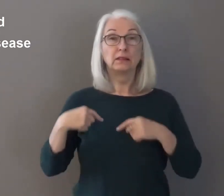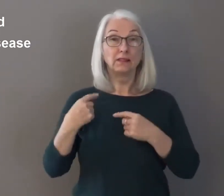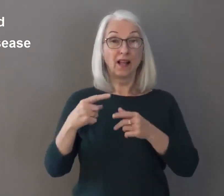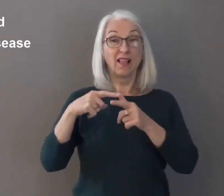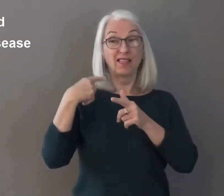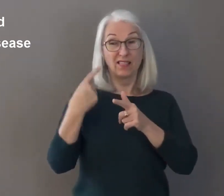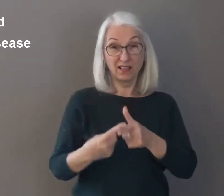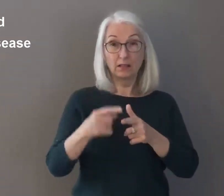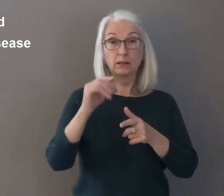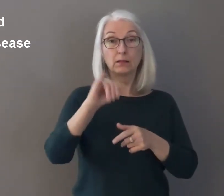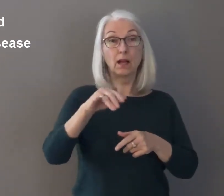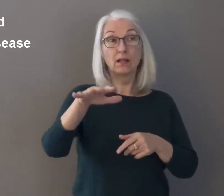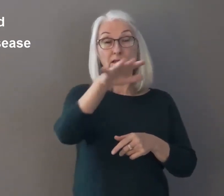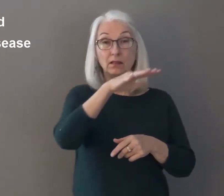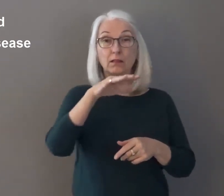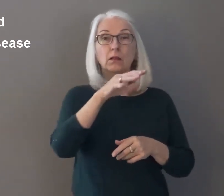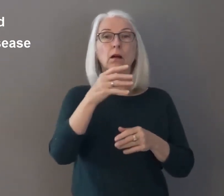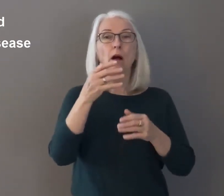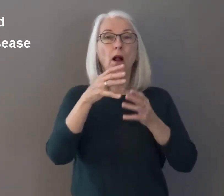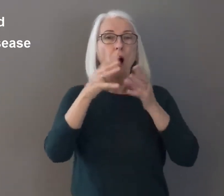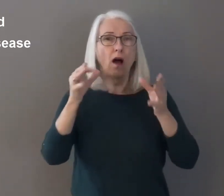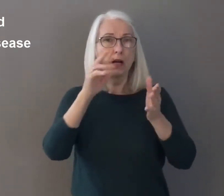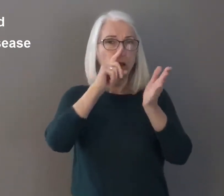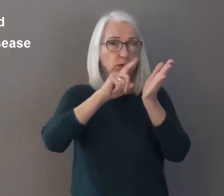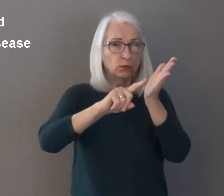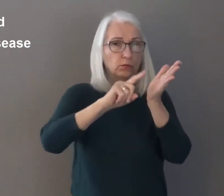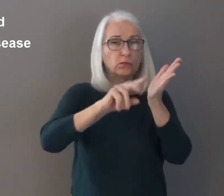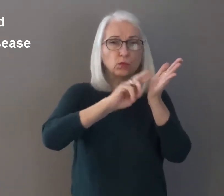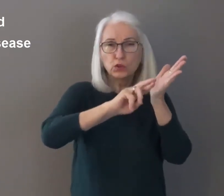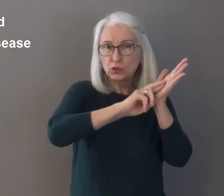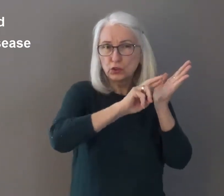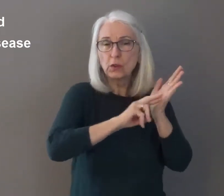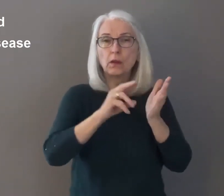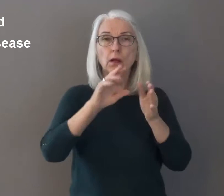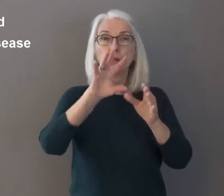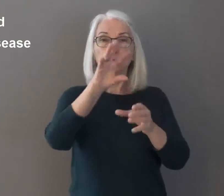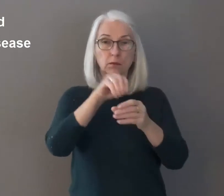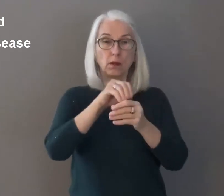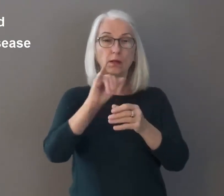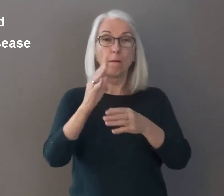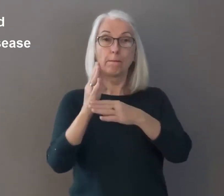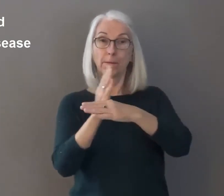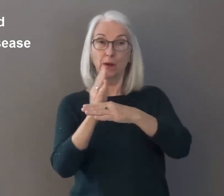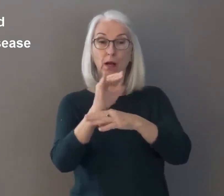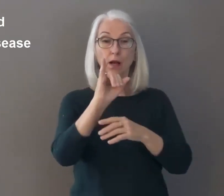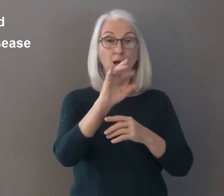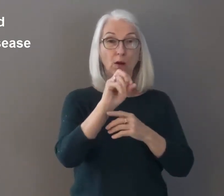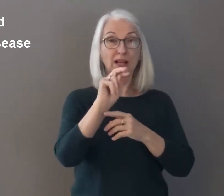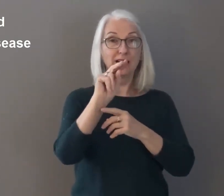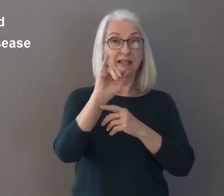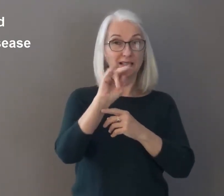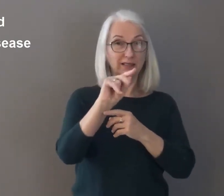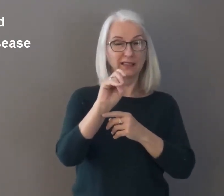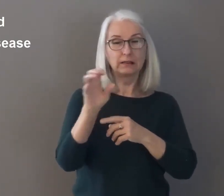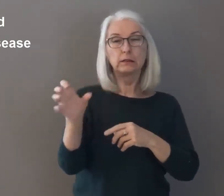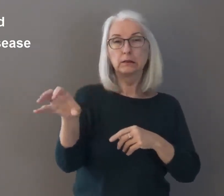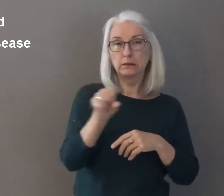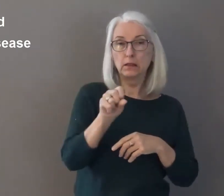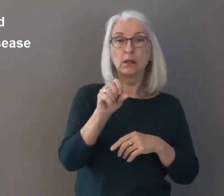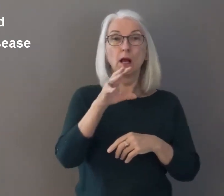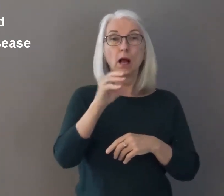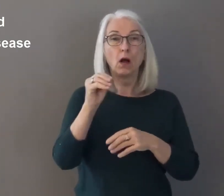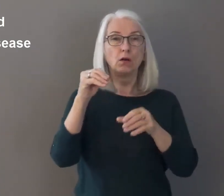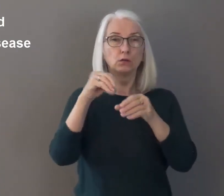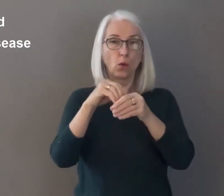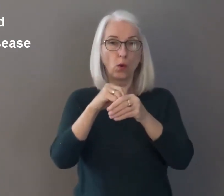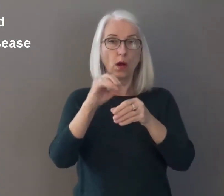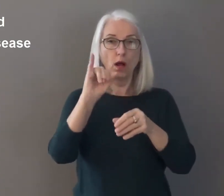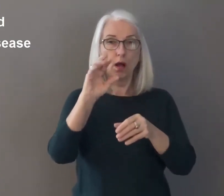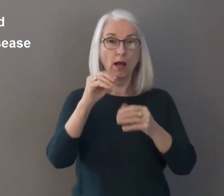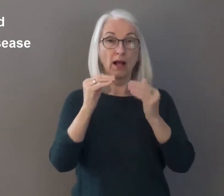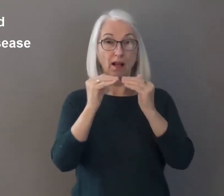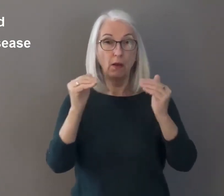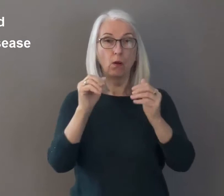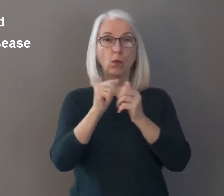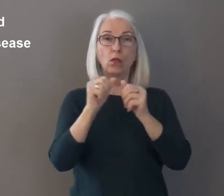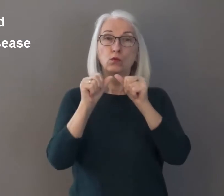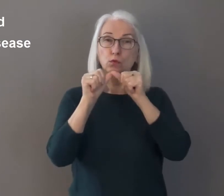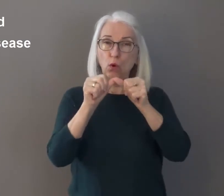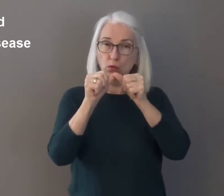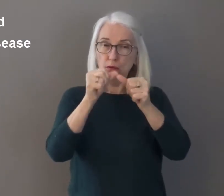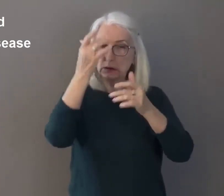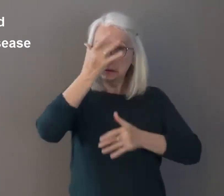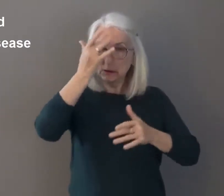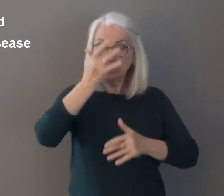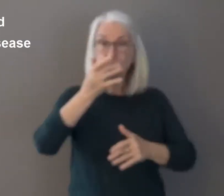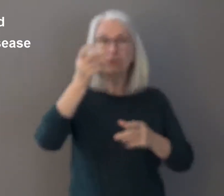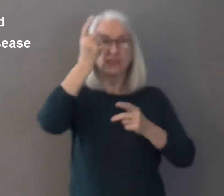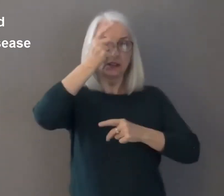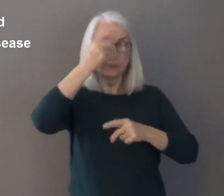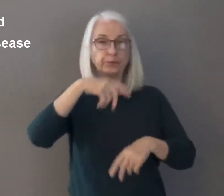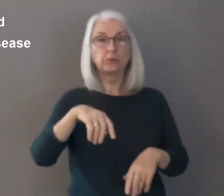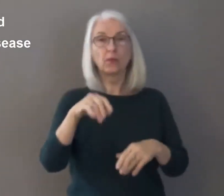Since then, there has been a lot of research on the association between iron intakes and stored iron levels with chronic disease.